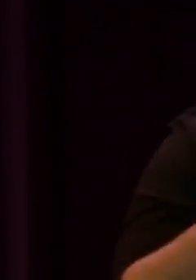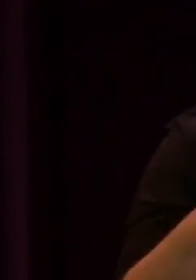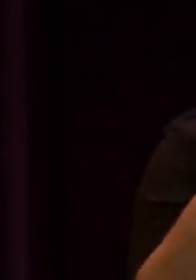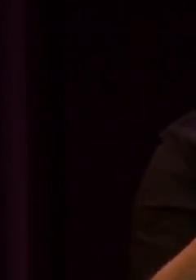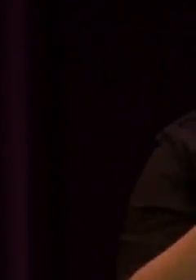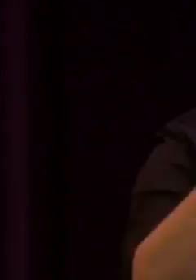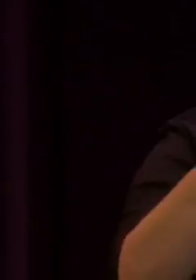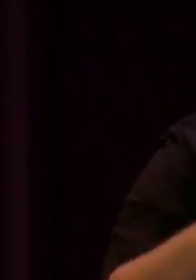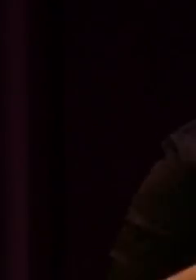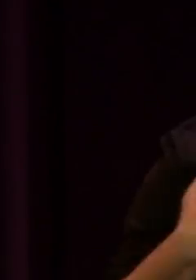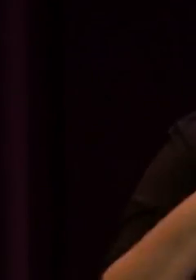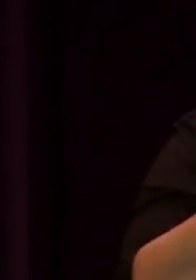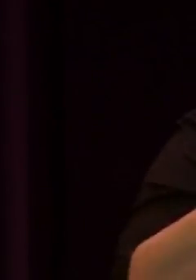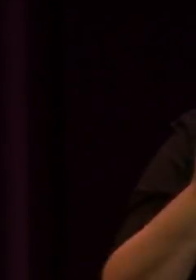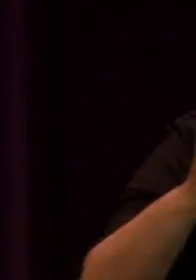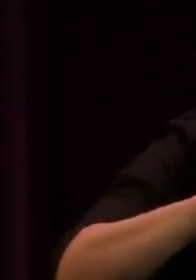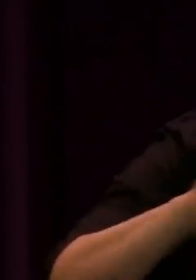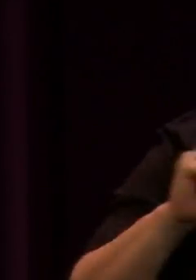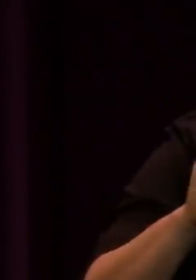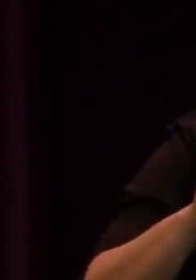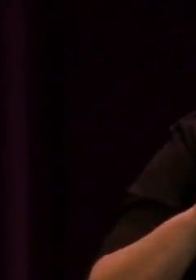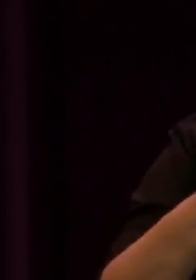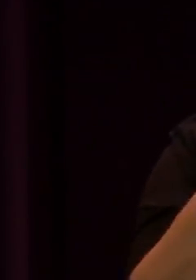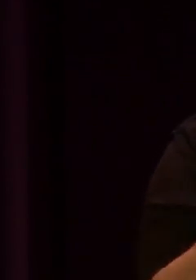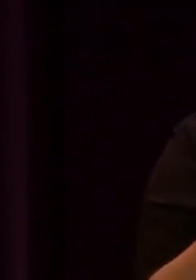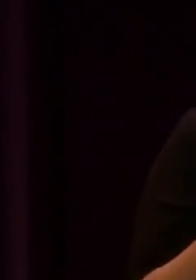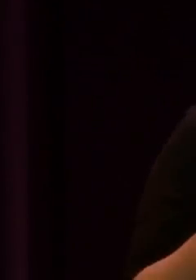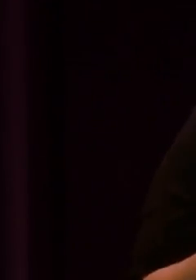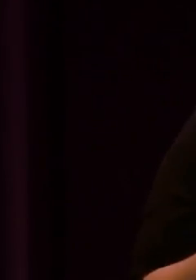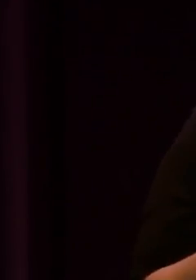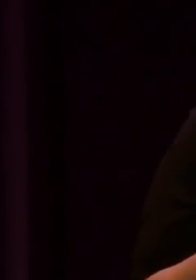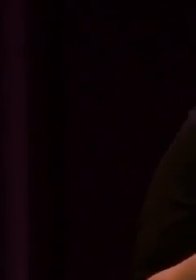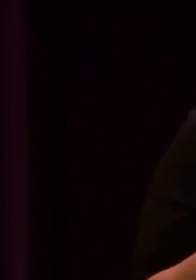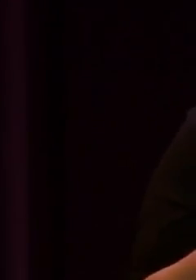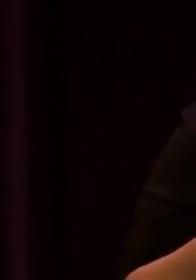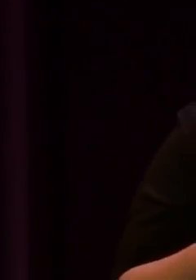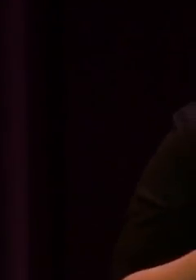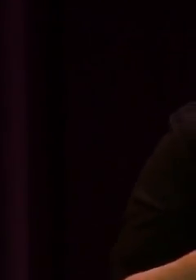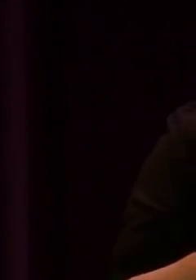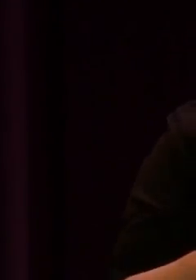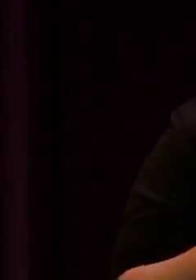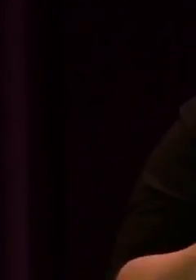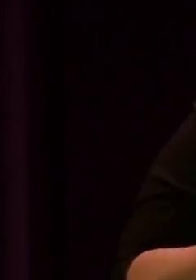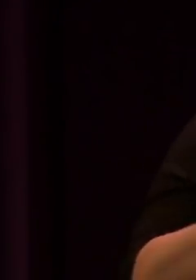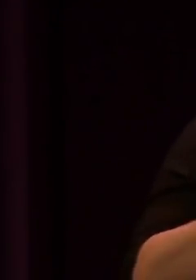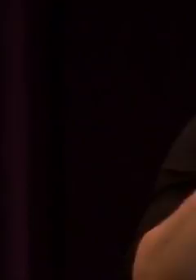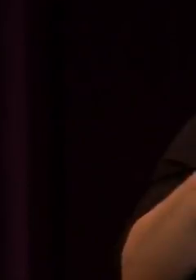REALLY, WE HAVE NEVER BEEN FINANCIALLY STRONGER AS A CITY THAN WE ARE TODAY. DEVELOPMENT, AS YOU SEE ACROSS